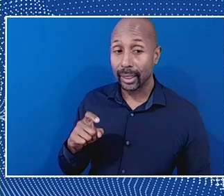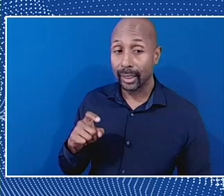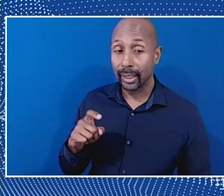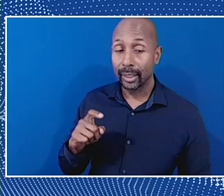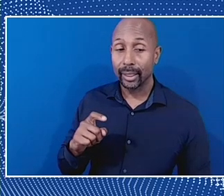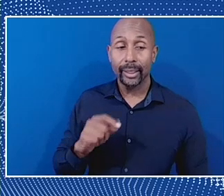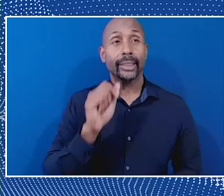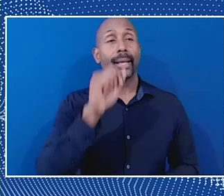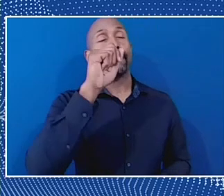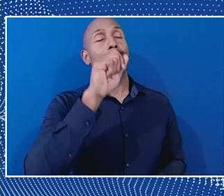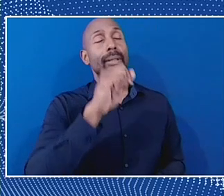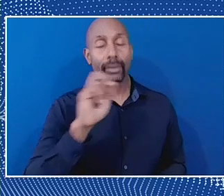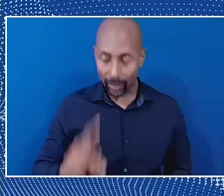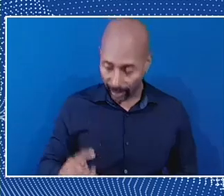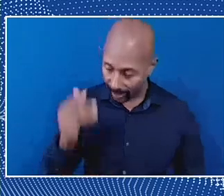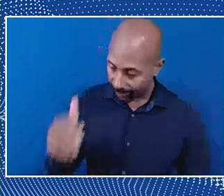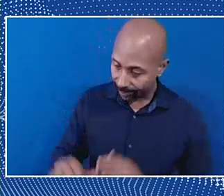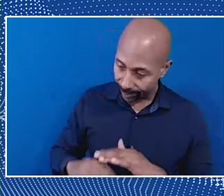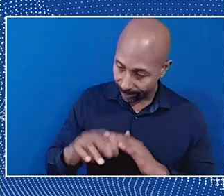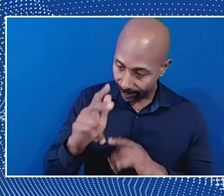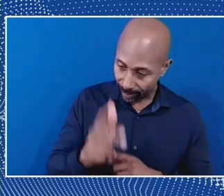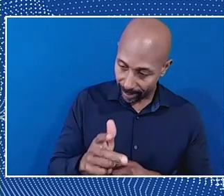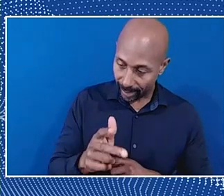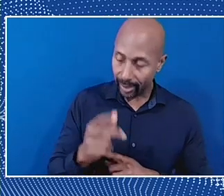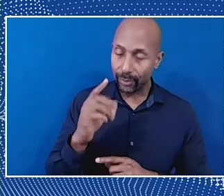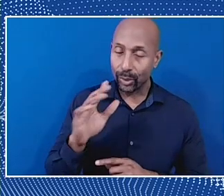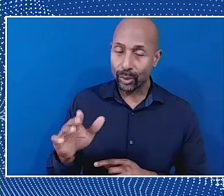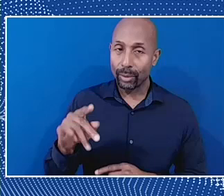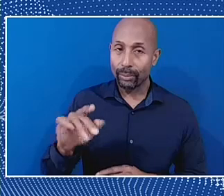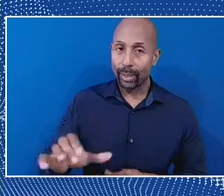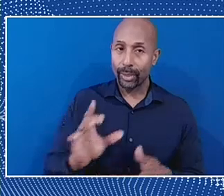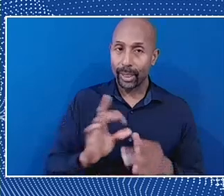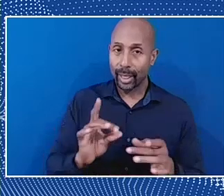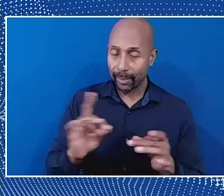Alright, Tyler, you have up to three minutes for your public commentary. Please begin.